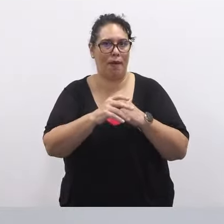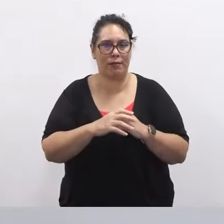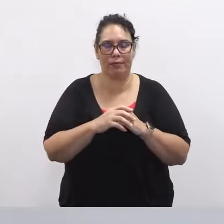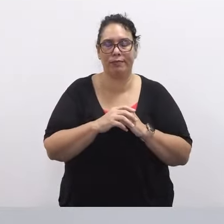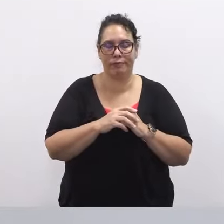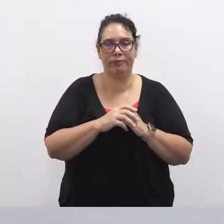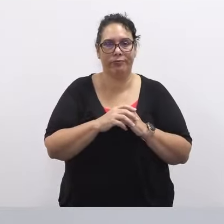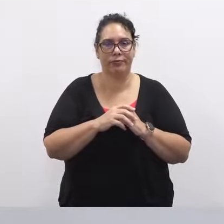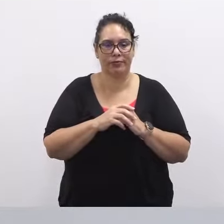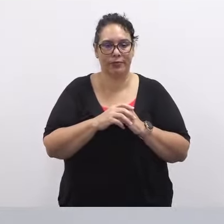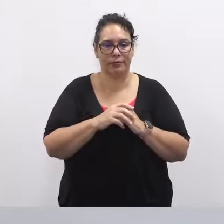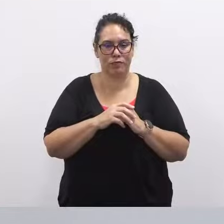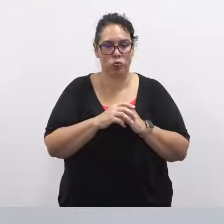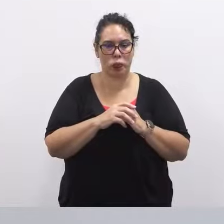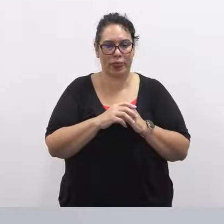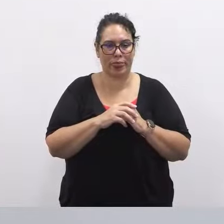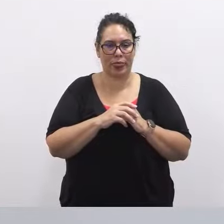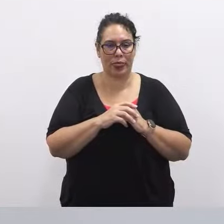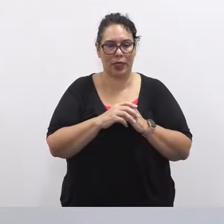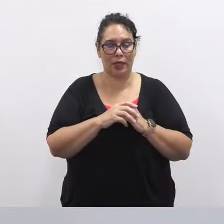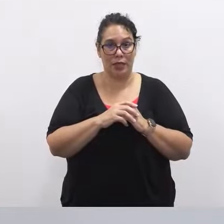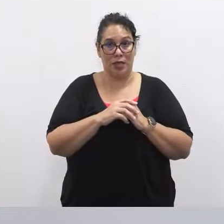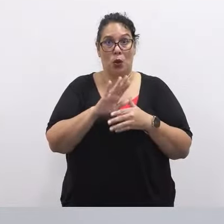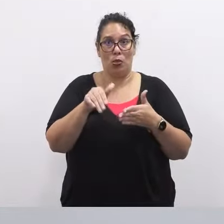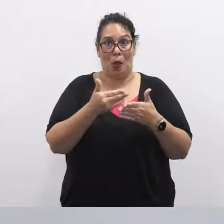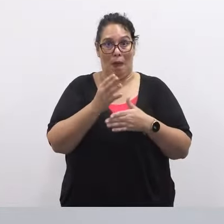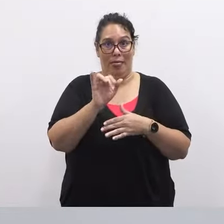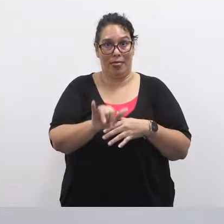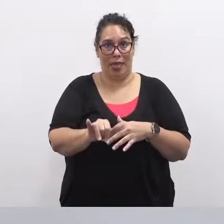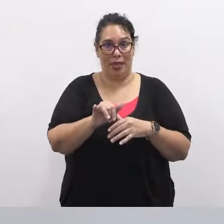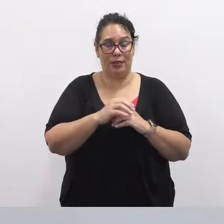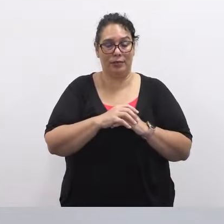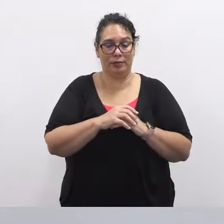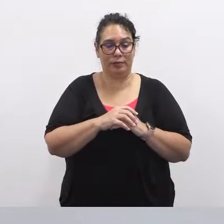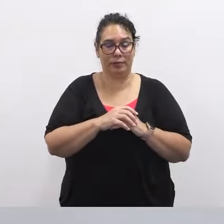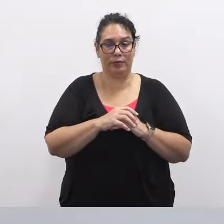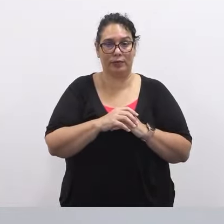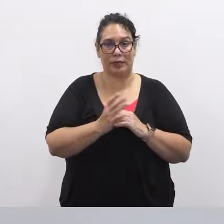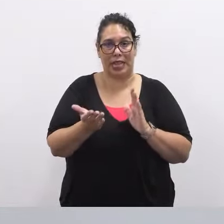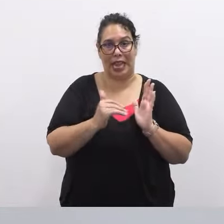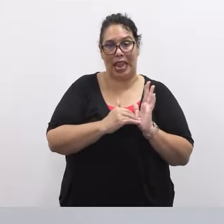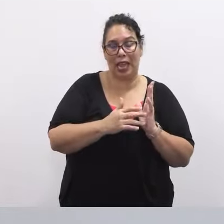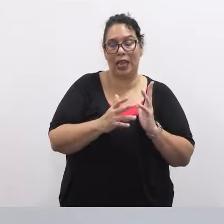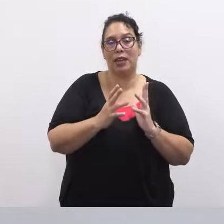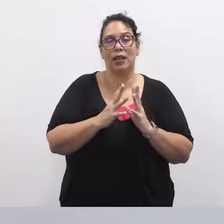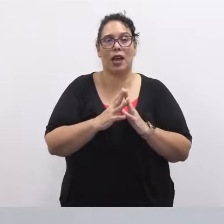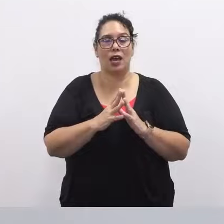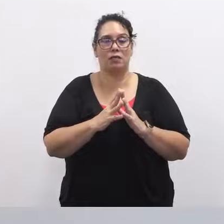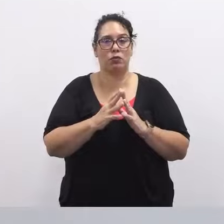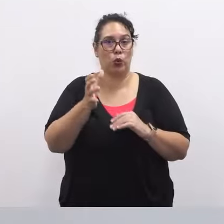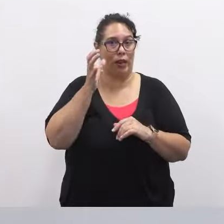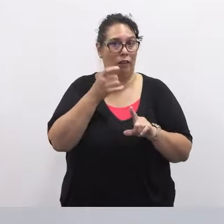And so with all that being said, again, we heard the community in their plea